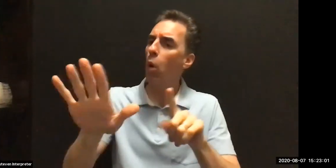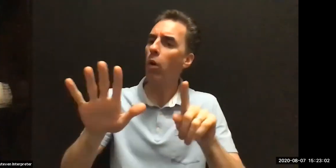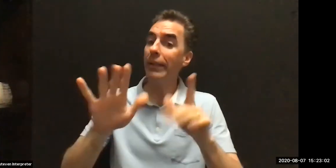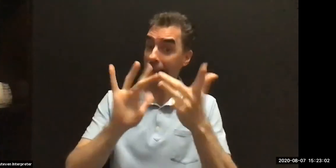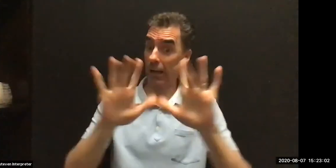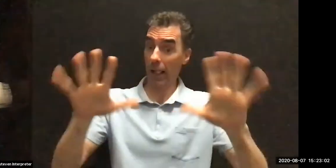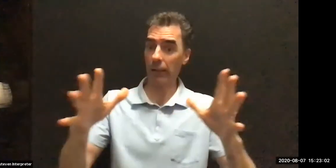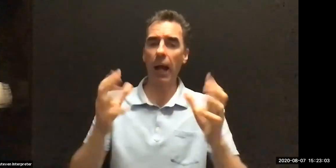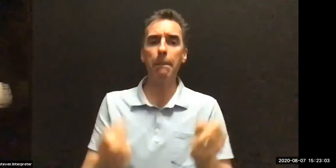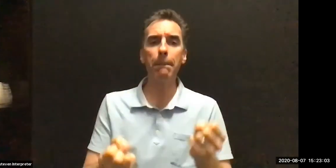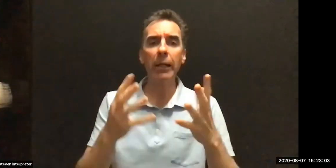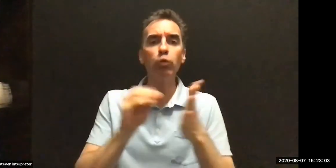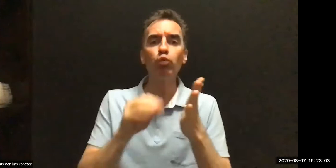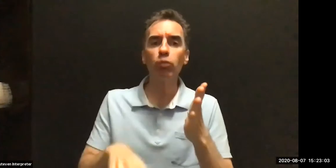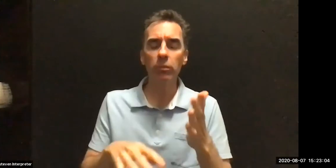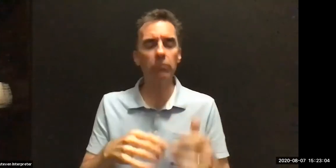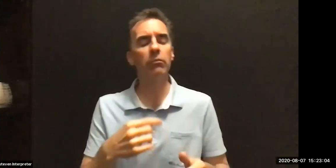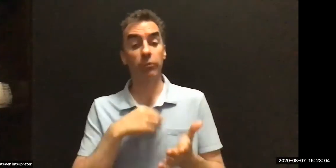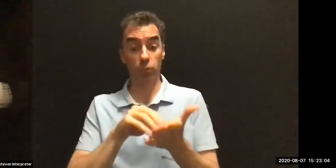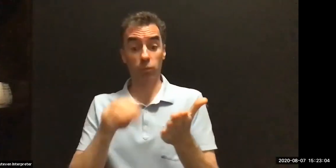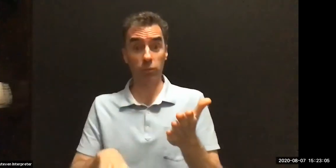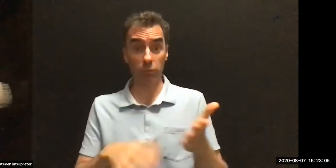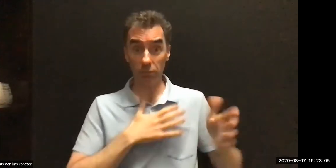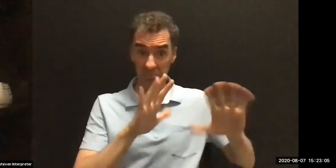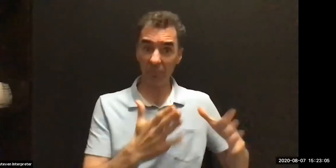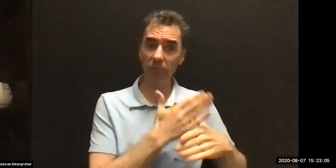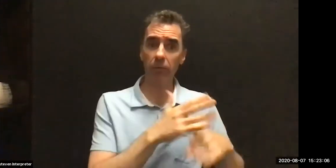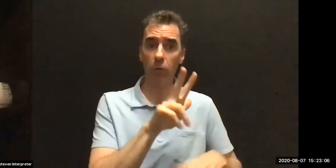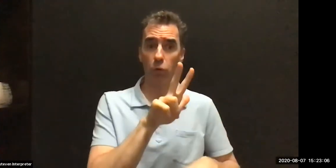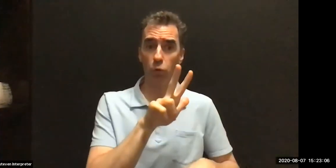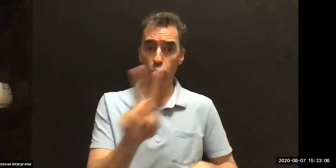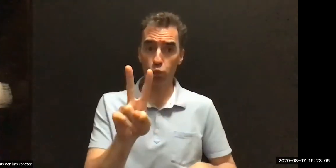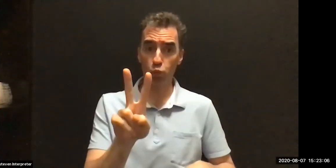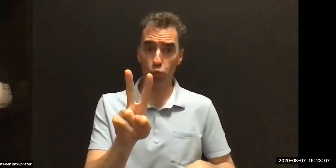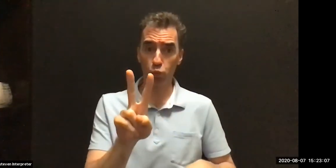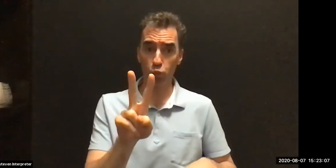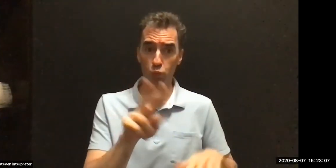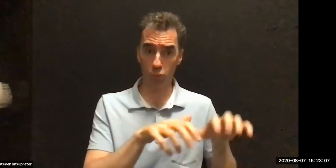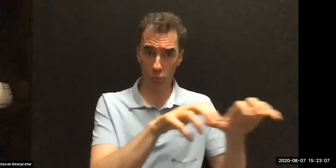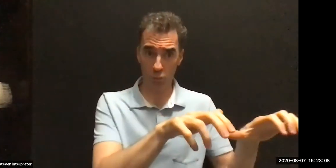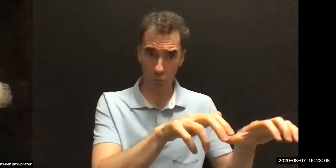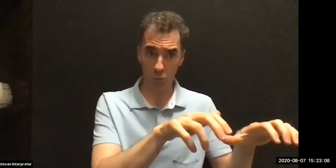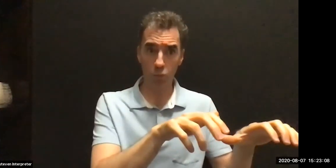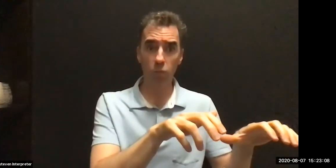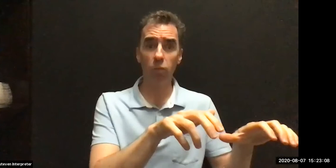Polly Begley: The students. It's 32 students in a class and between five to seven in each group.